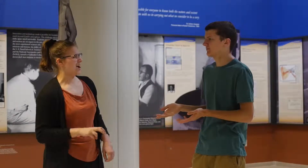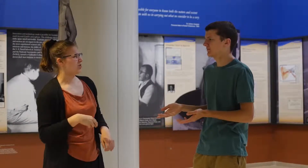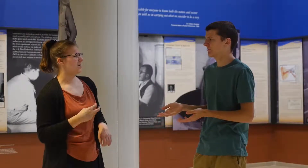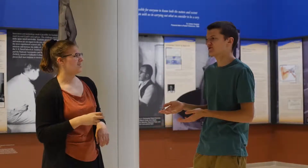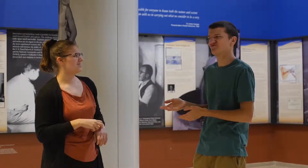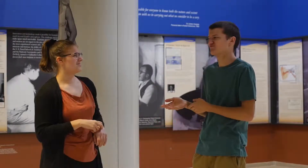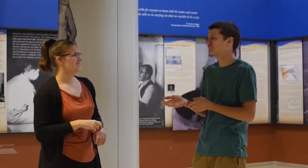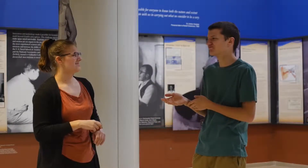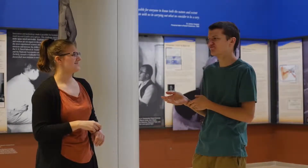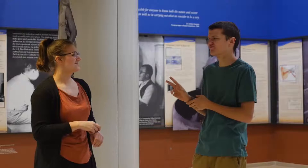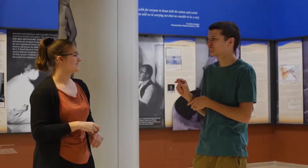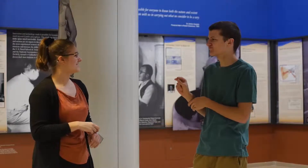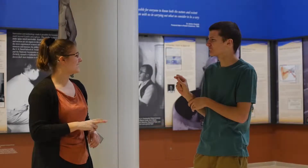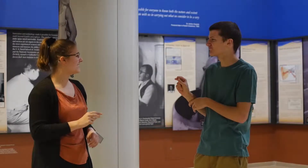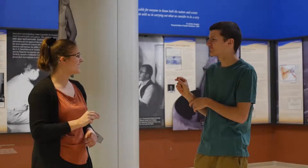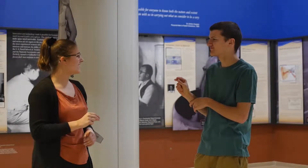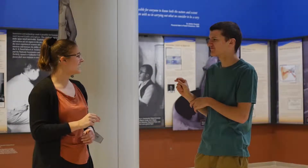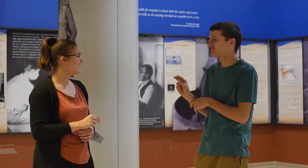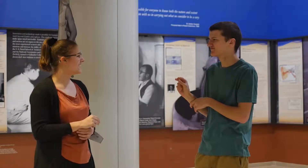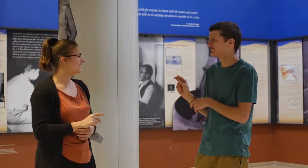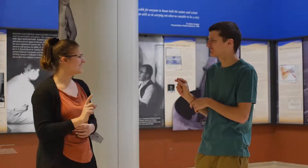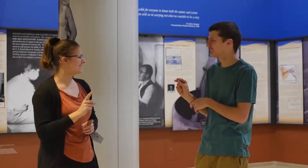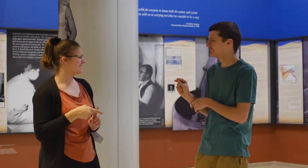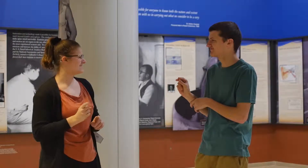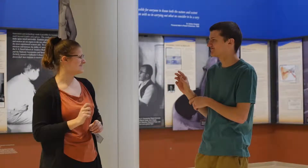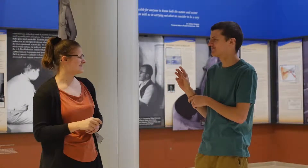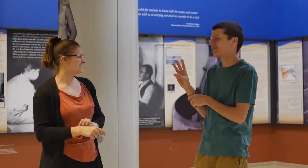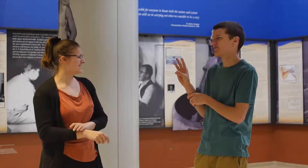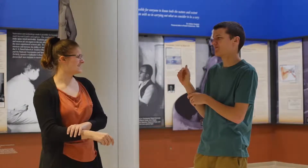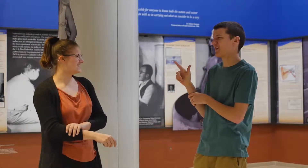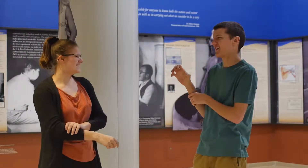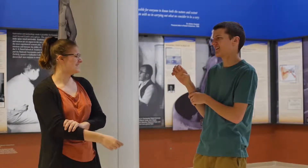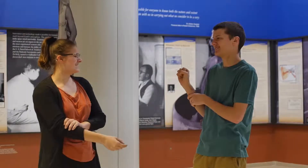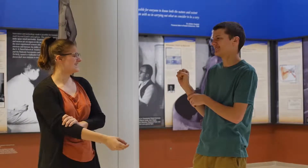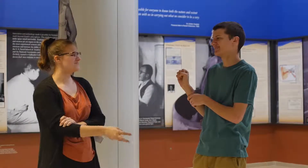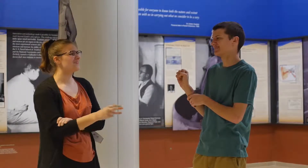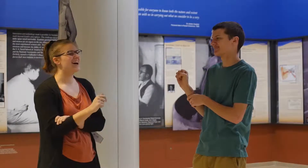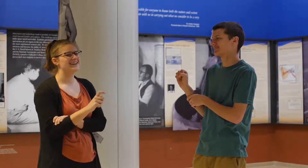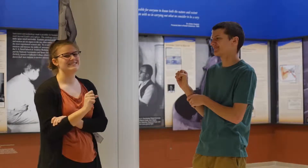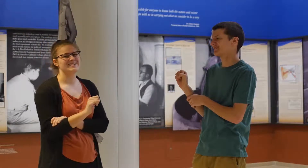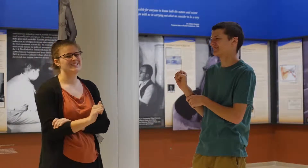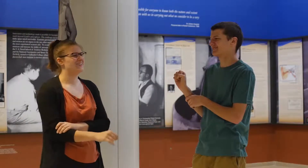Ireland? No. Where is it from? Wales. Wales, oh!